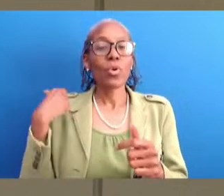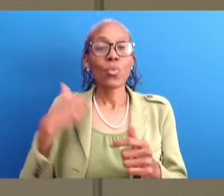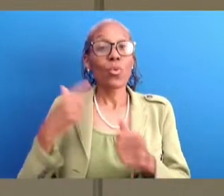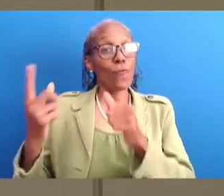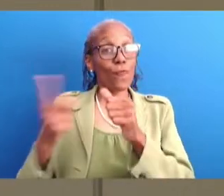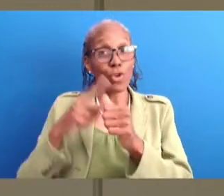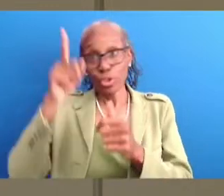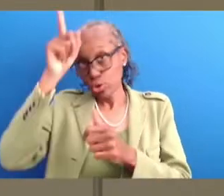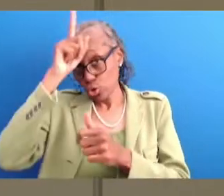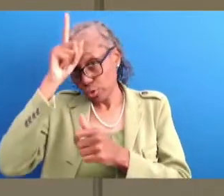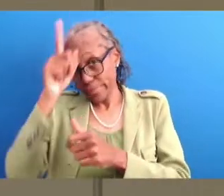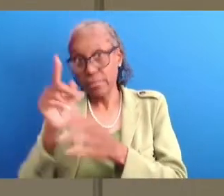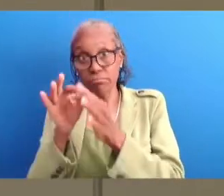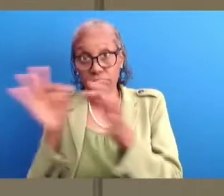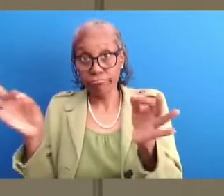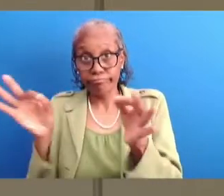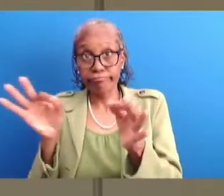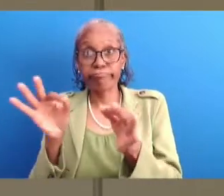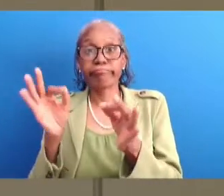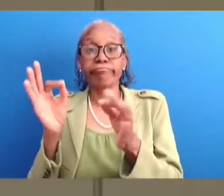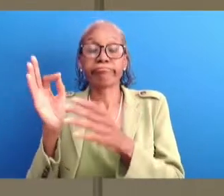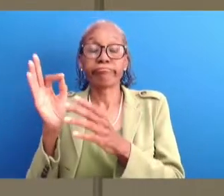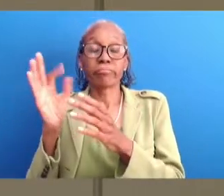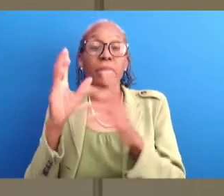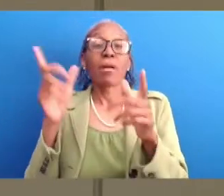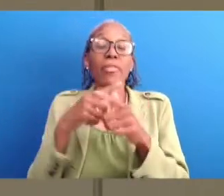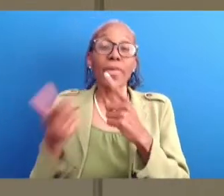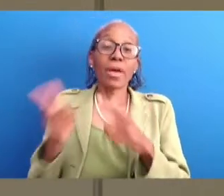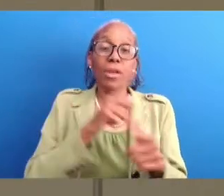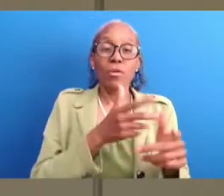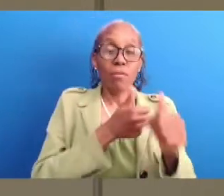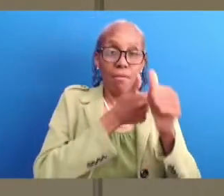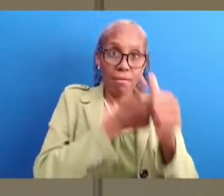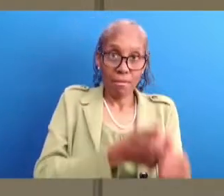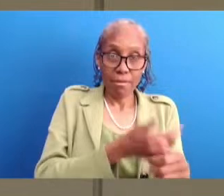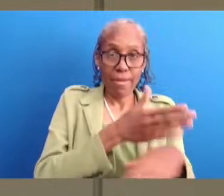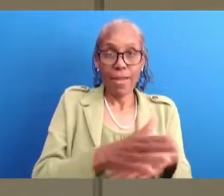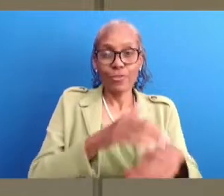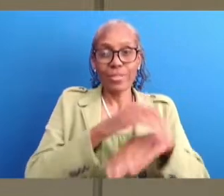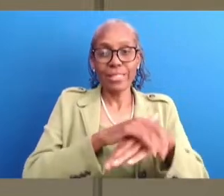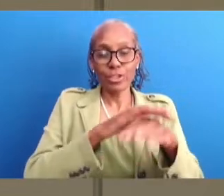AS THEY'RE COMING DOWN A